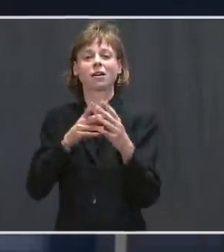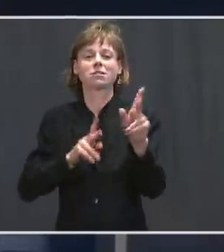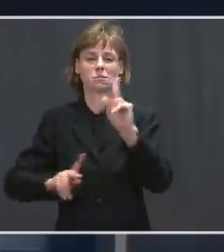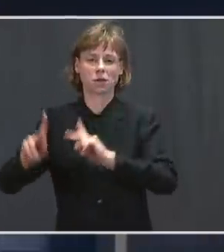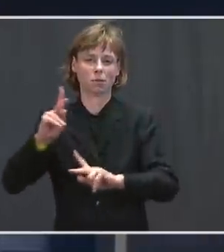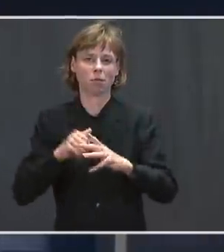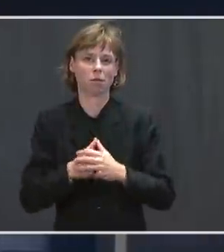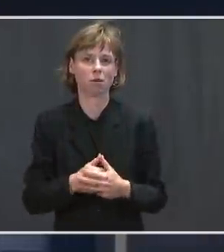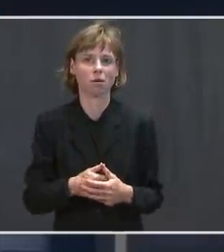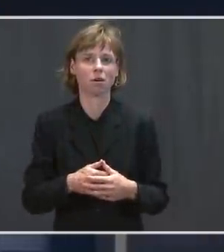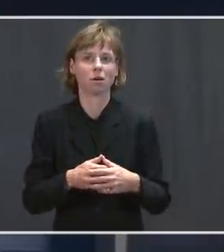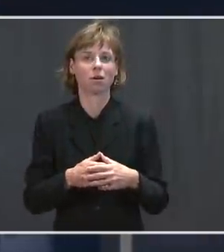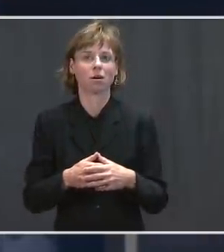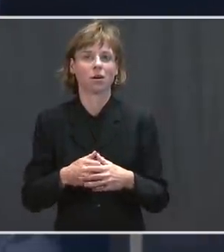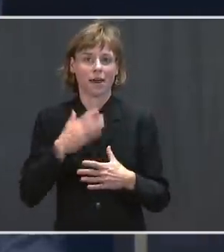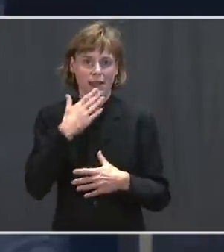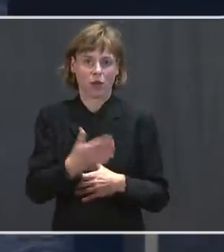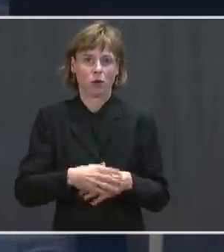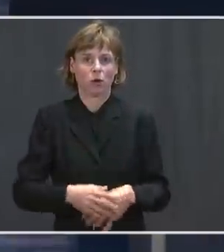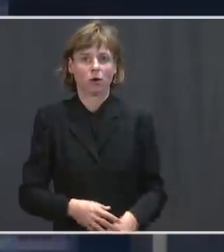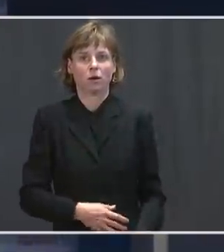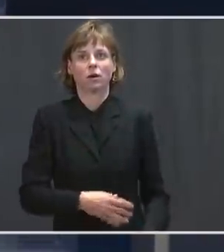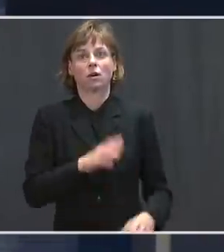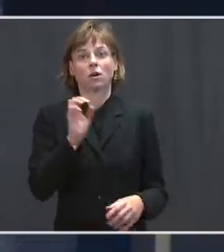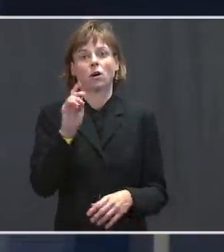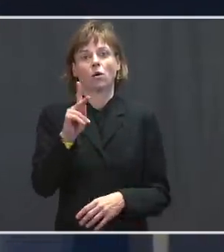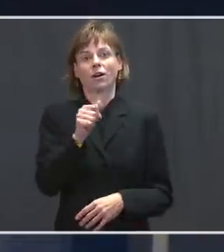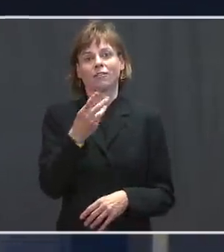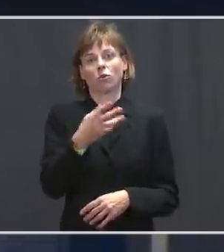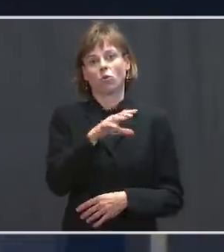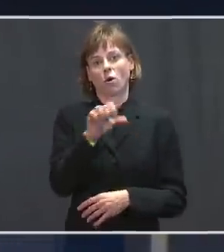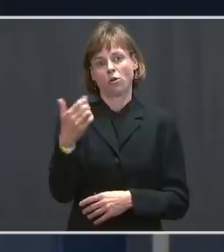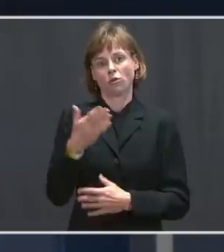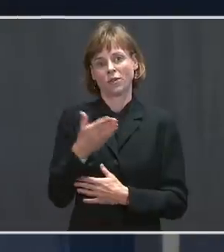Ms. Psaki: Okay. Just a couple of other things I just wanted to go through.